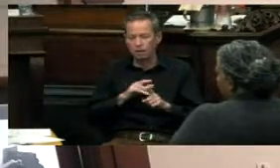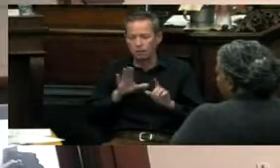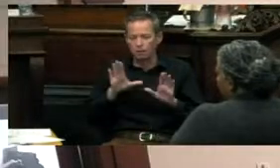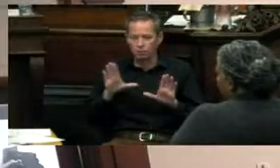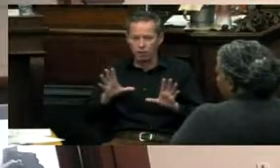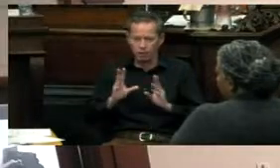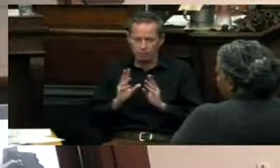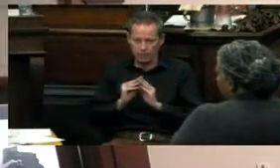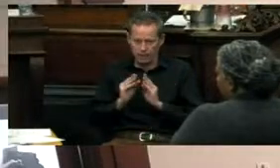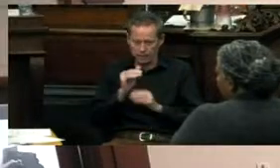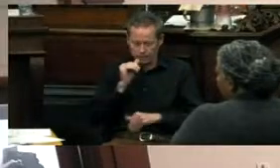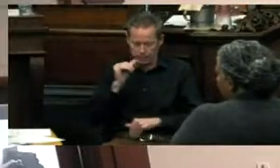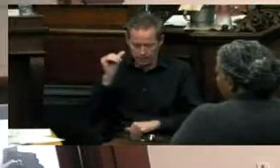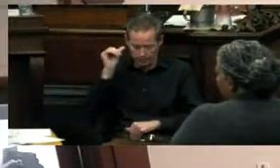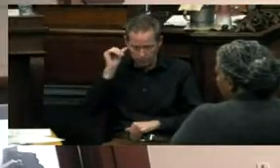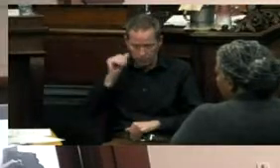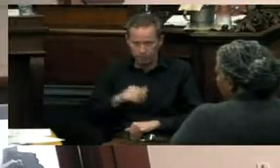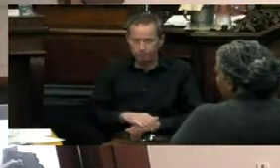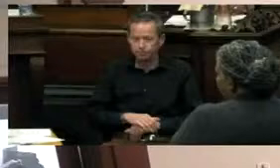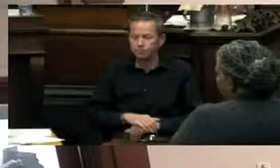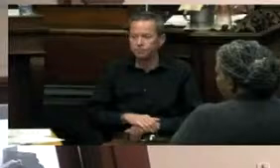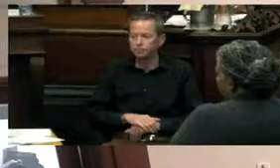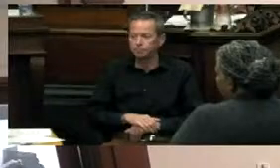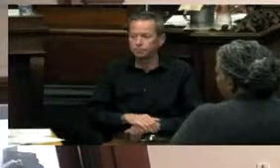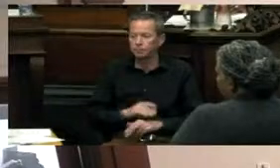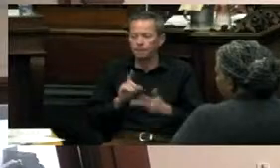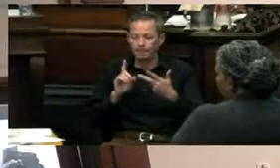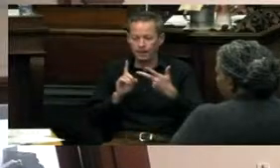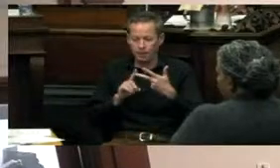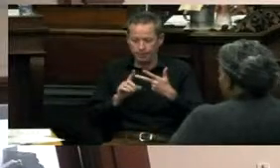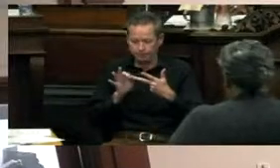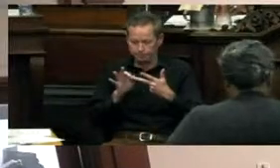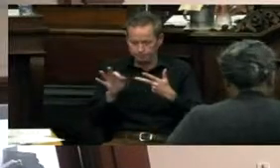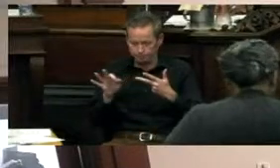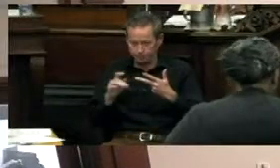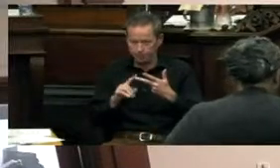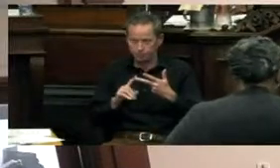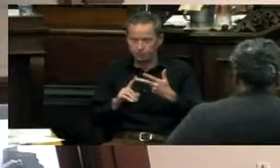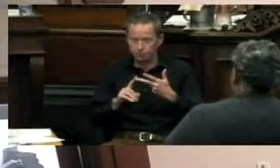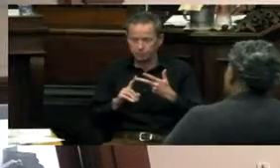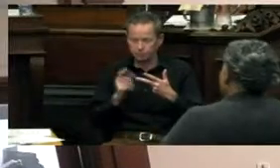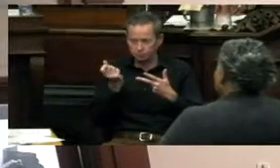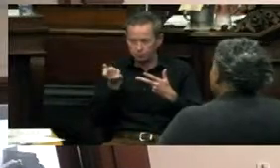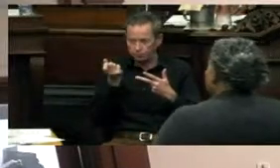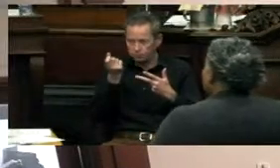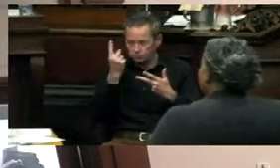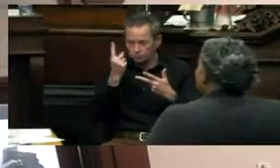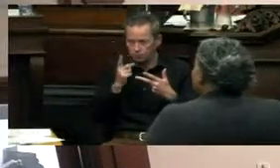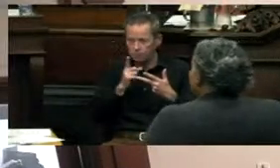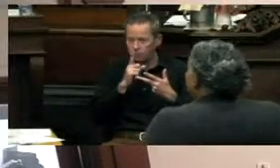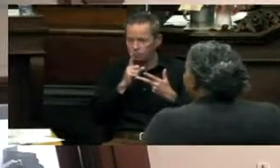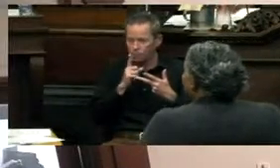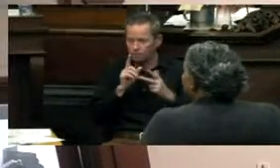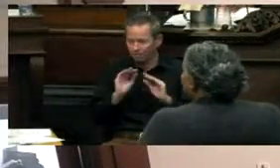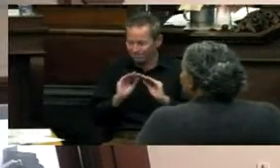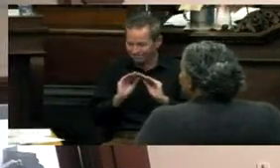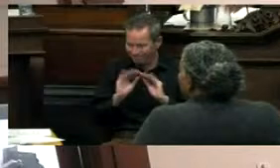move the PAB forward. But it was